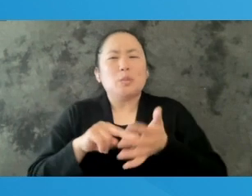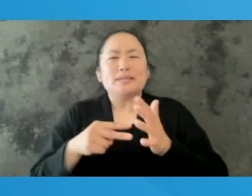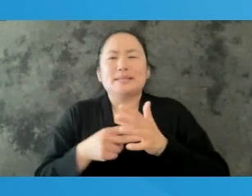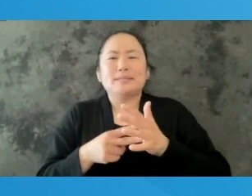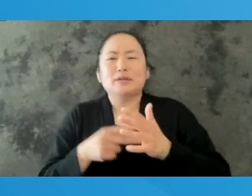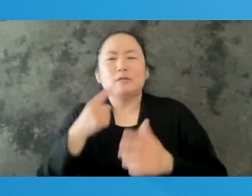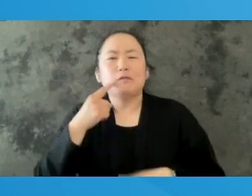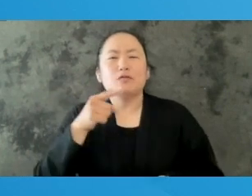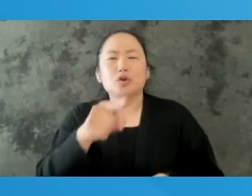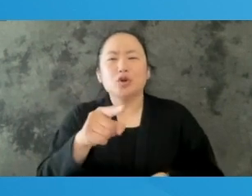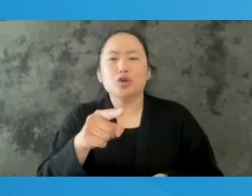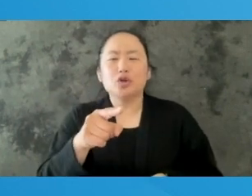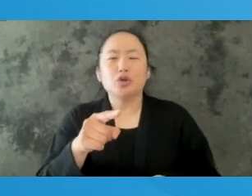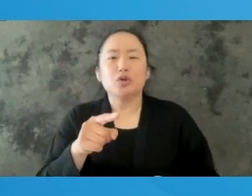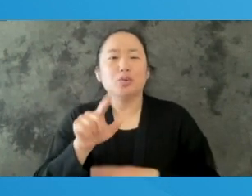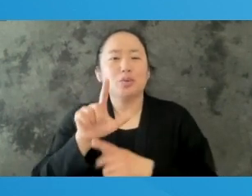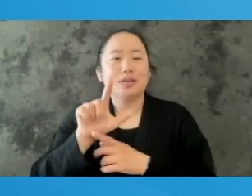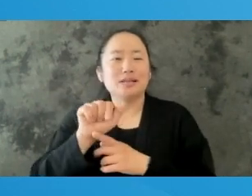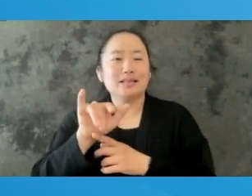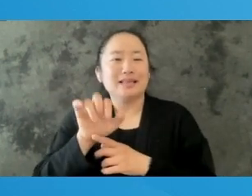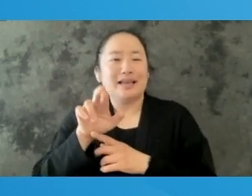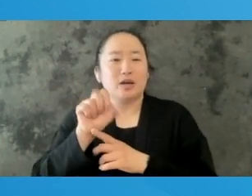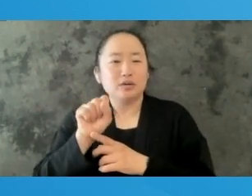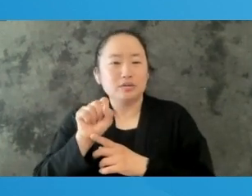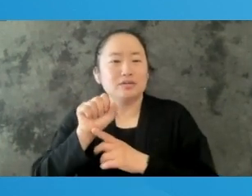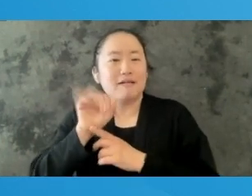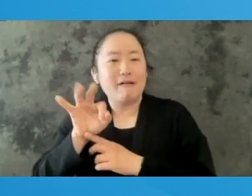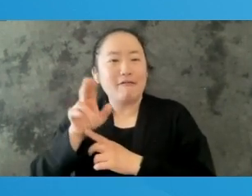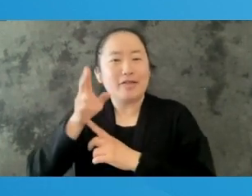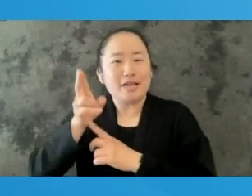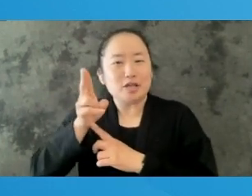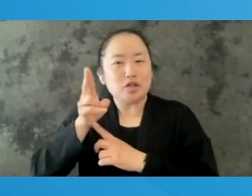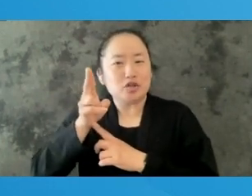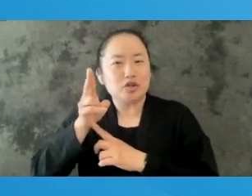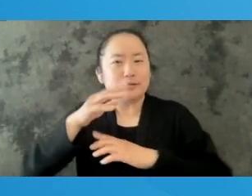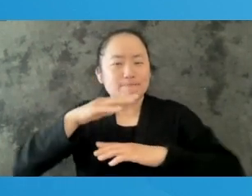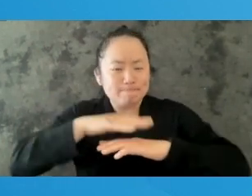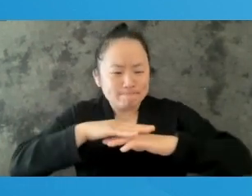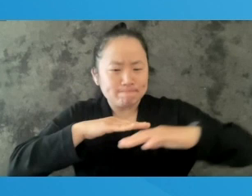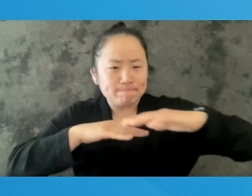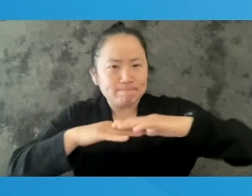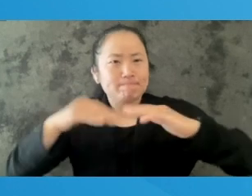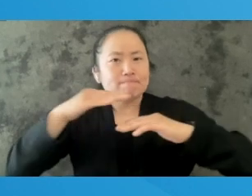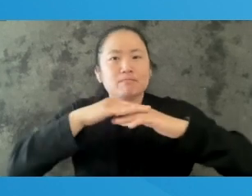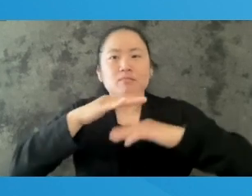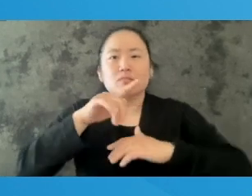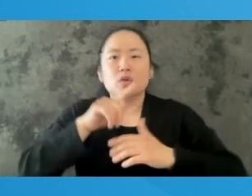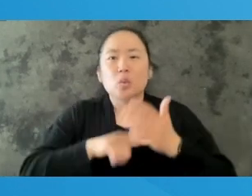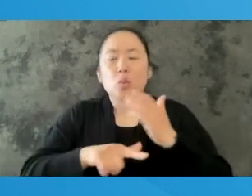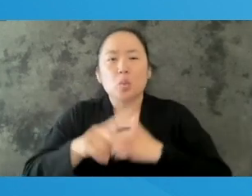the layers of history and what can you see, what is obscured?